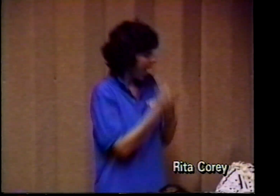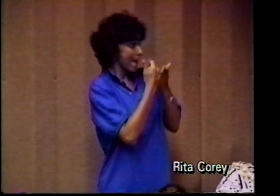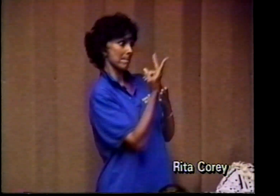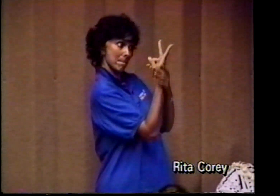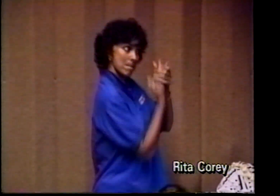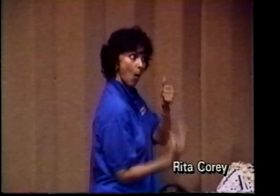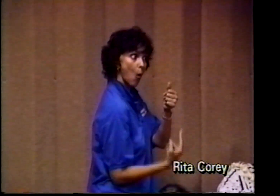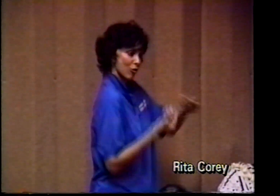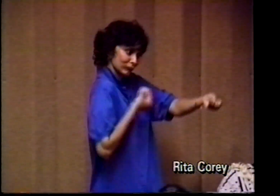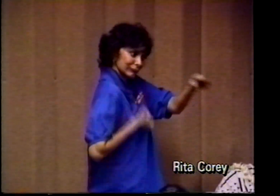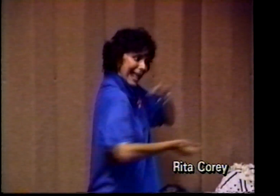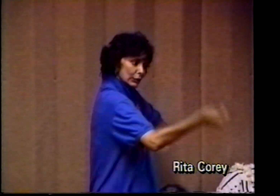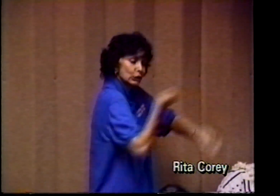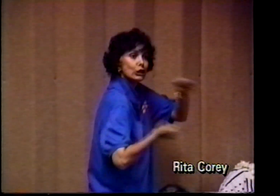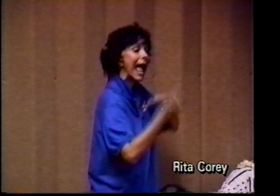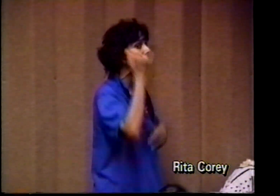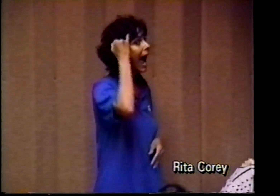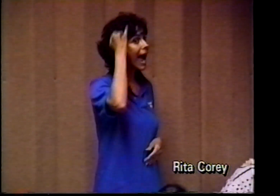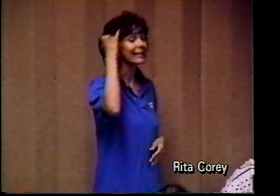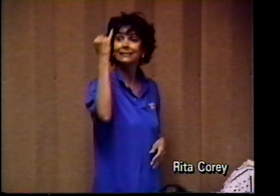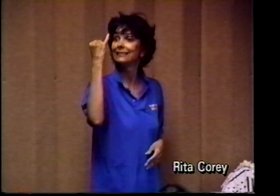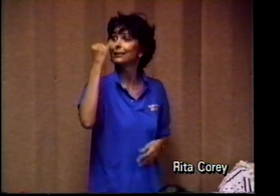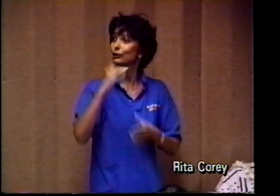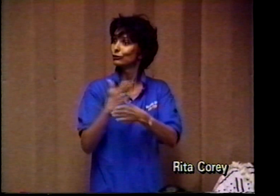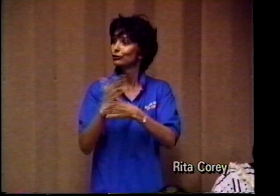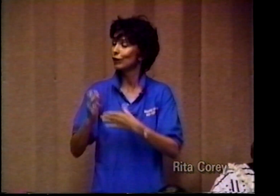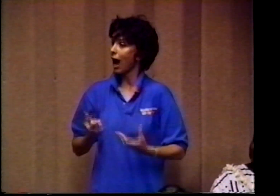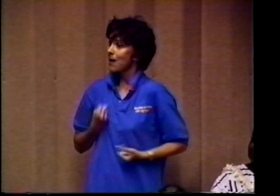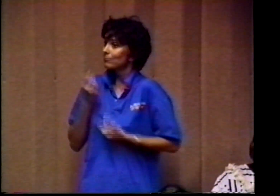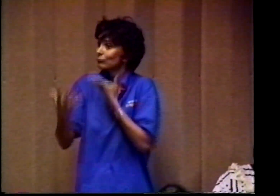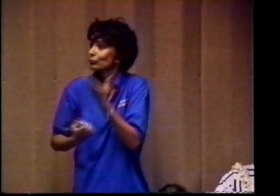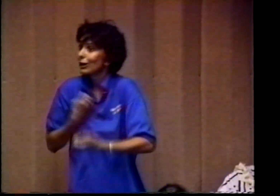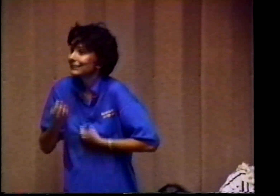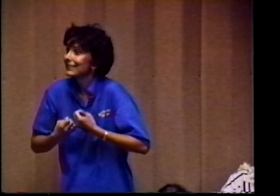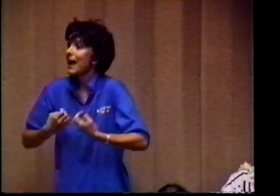What is the best way to help both communities communicate with each other.